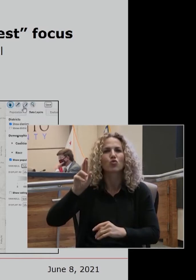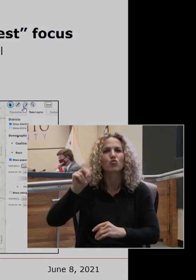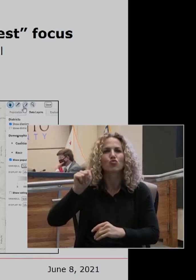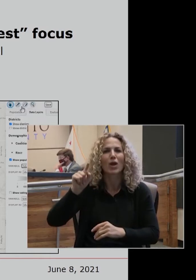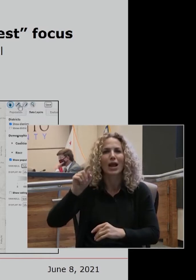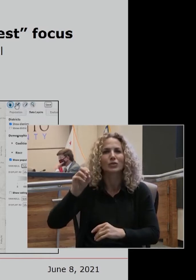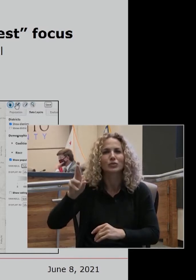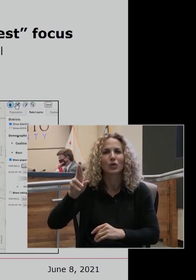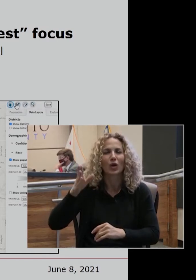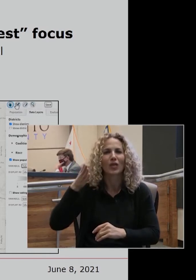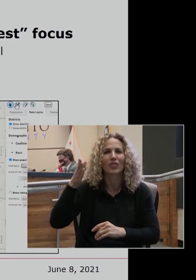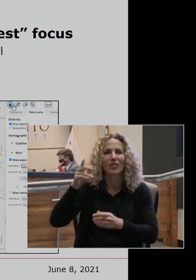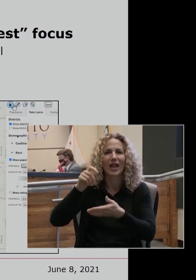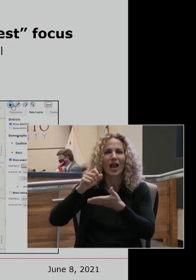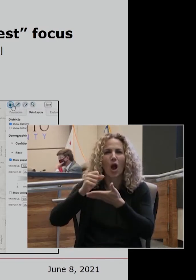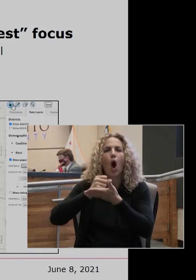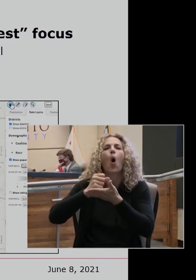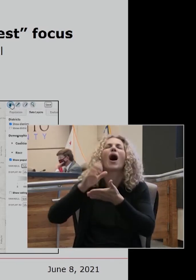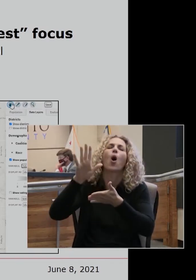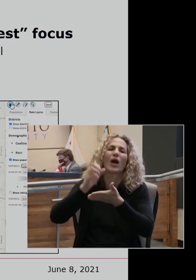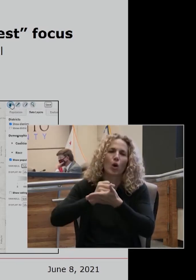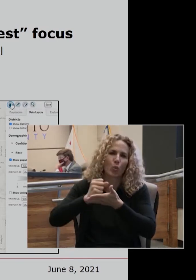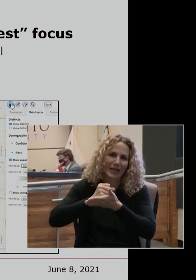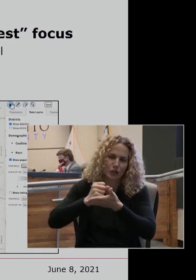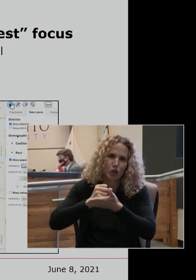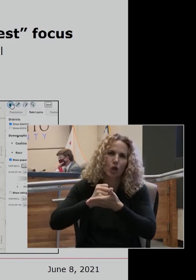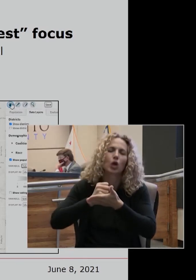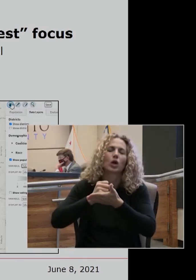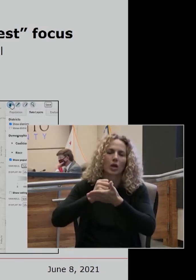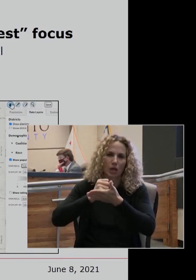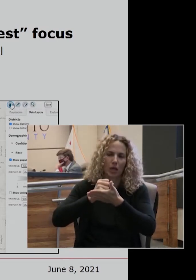CAN ZOOM IN AND OUT AND SEE A PAINT BRUSH AND EAR RACER AND A PAINT BRUSH AND EAR RACER AND A FINGER TO MOVE THE SCREEN FINGER TO MOVE THE SCREEN AROUND.